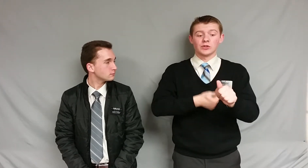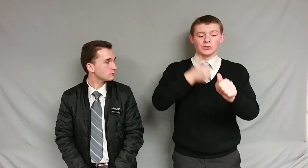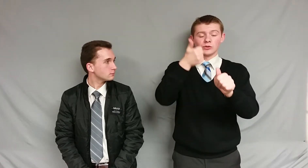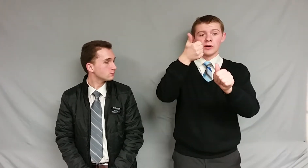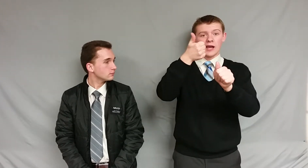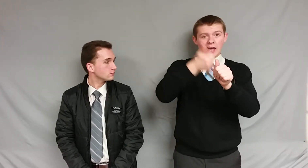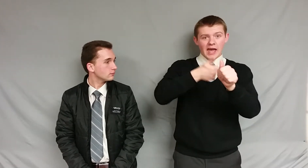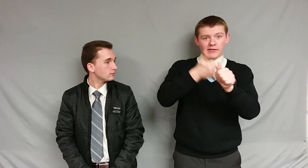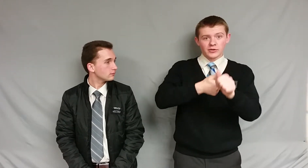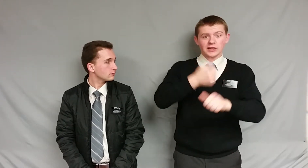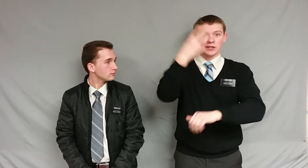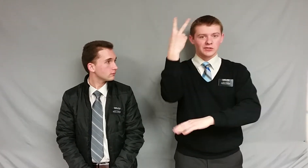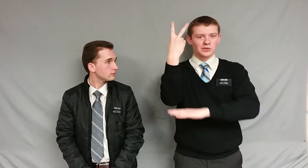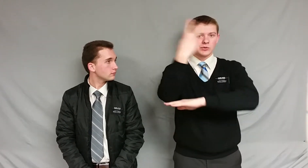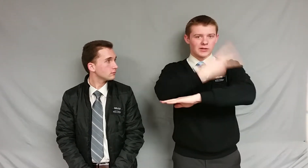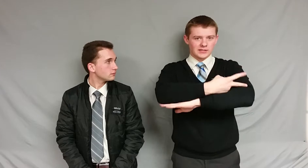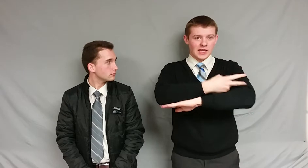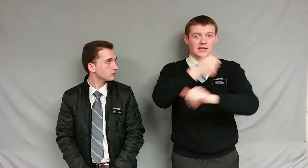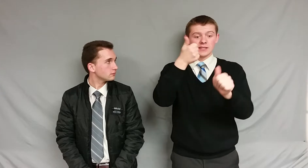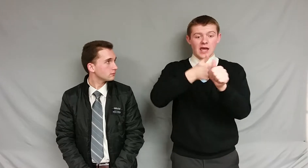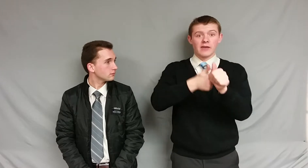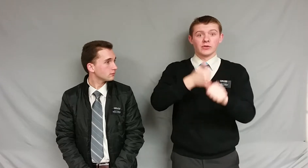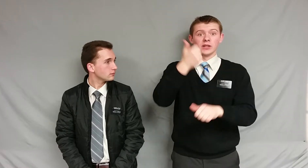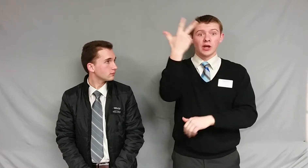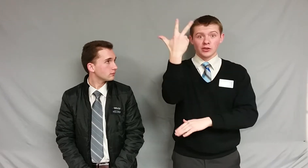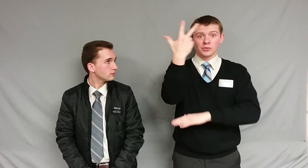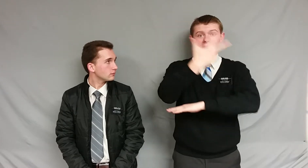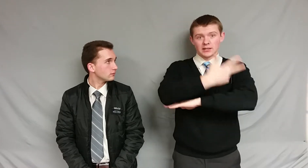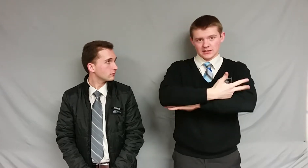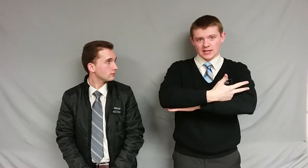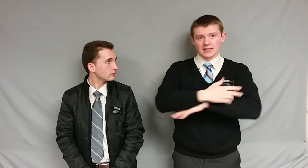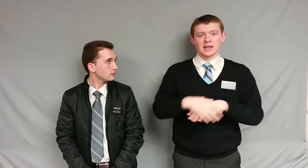So, you do EVERY TWO-DAYS, EVERY THREE-DAYS.